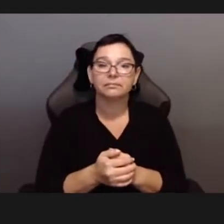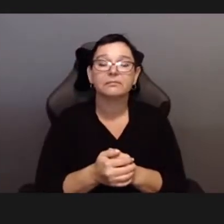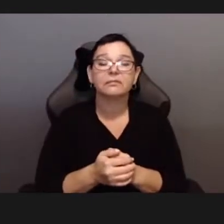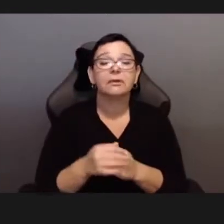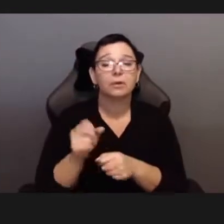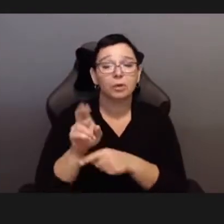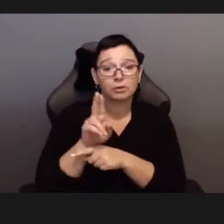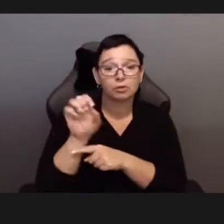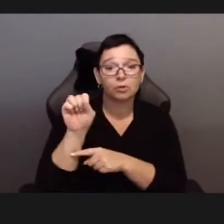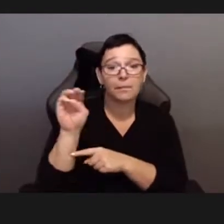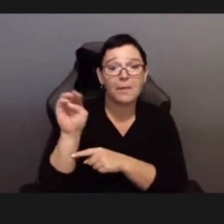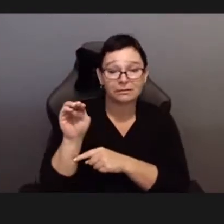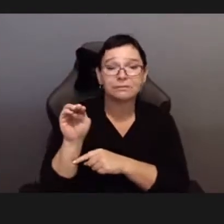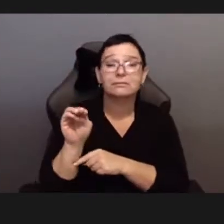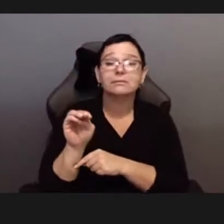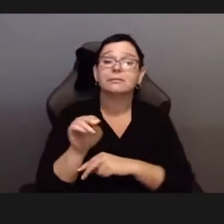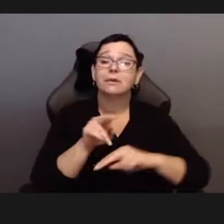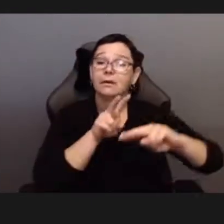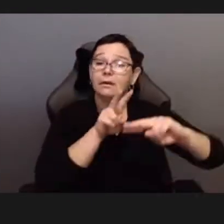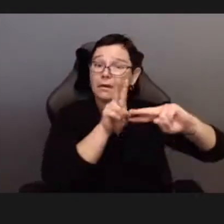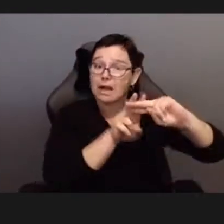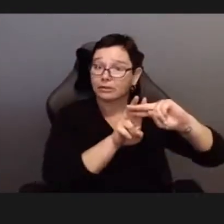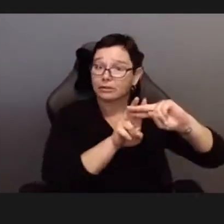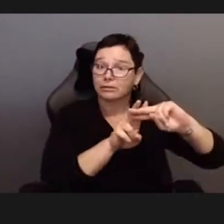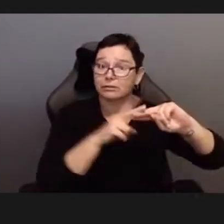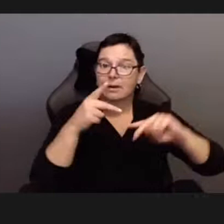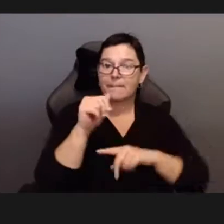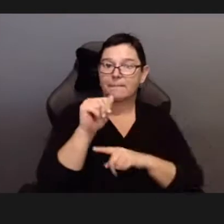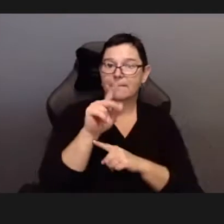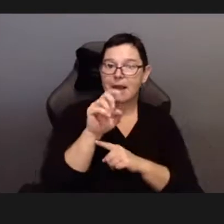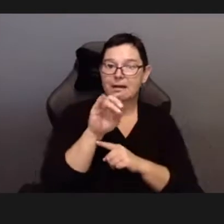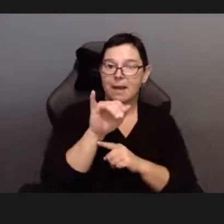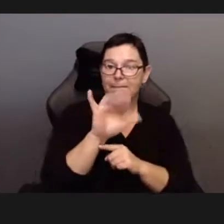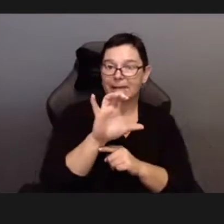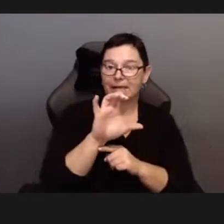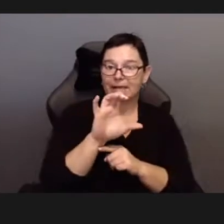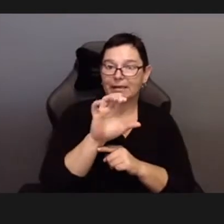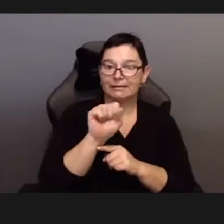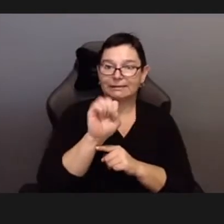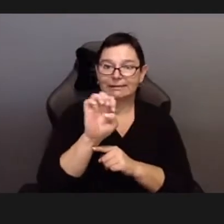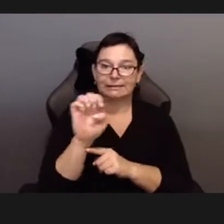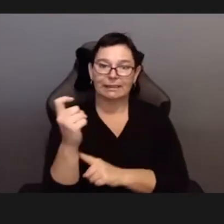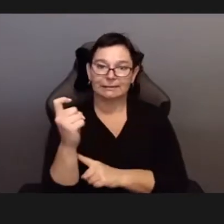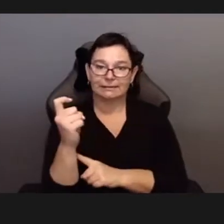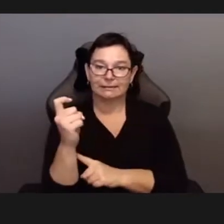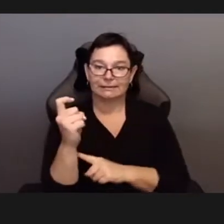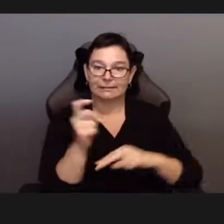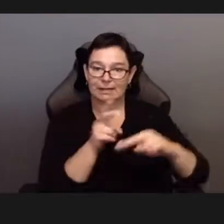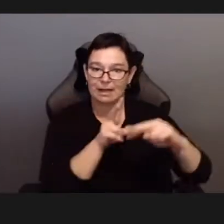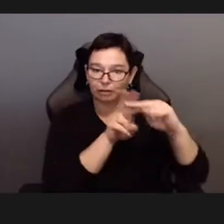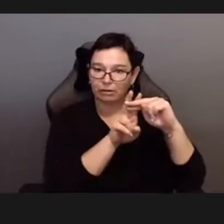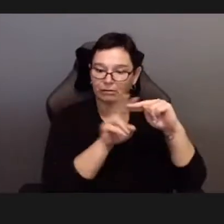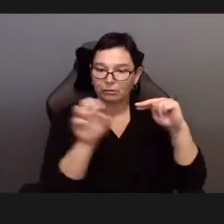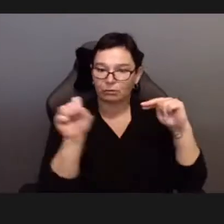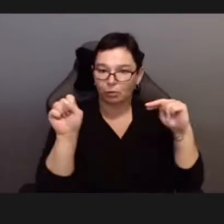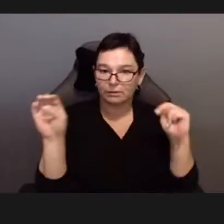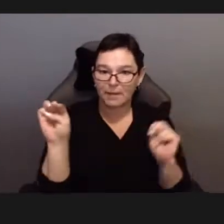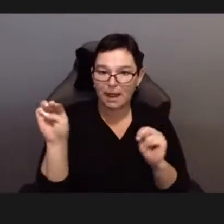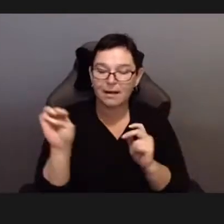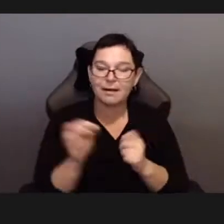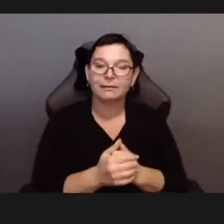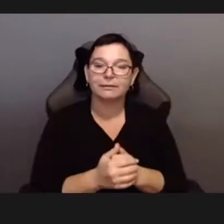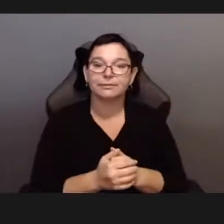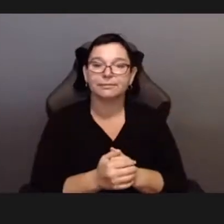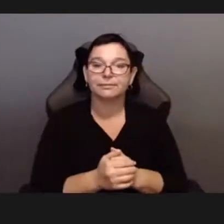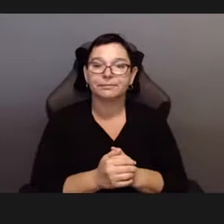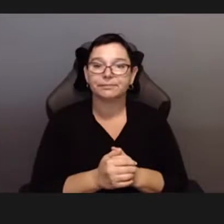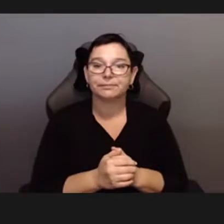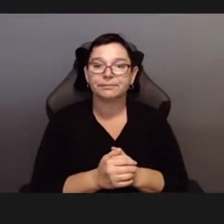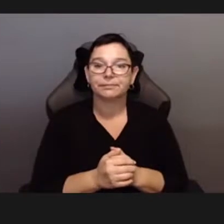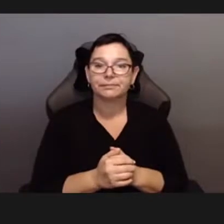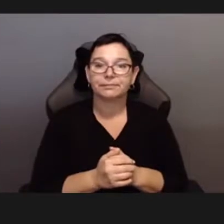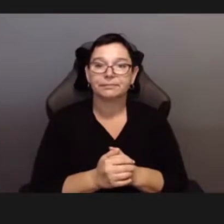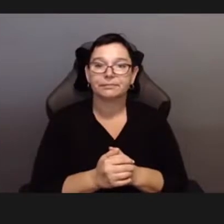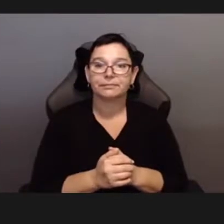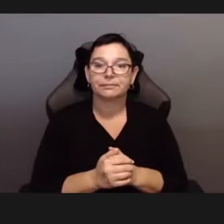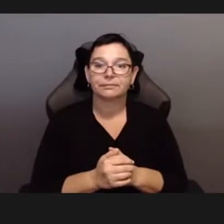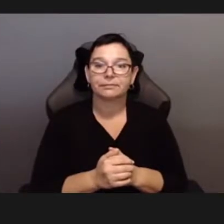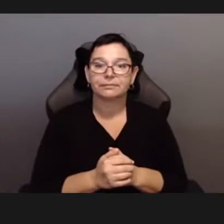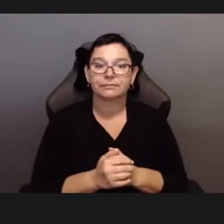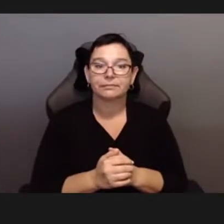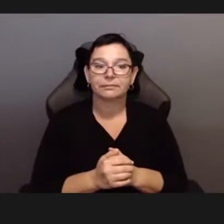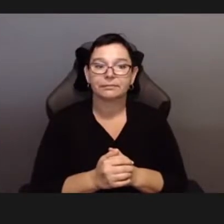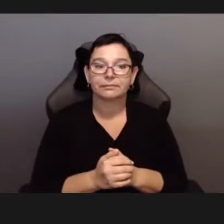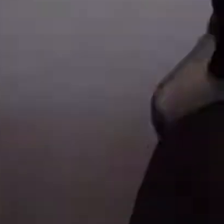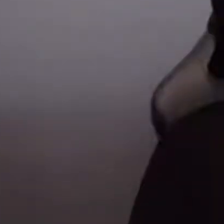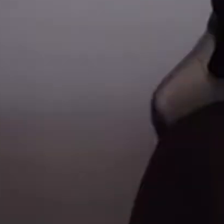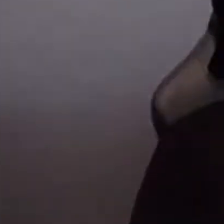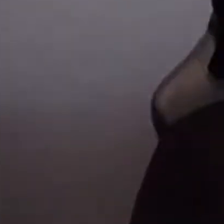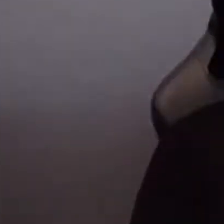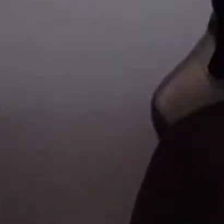We can reply in live or in text.